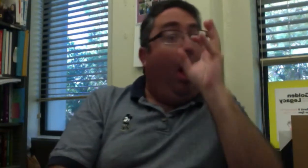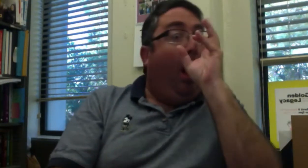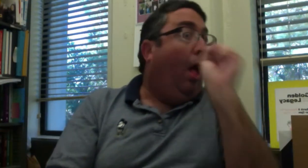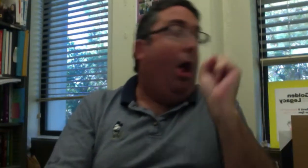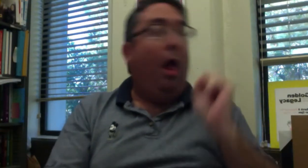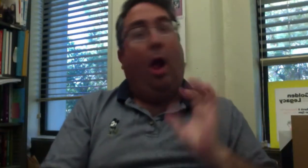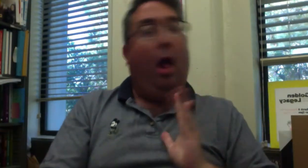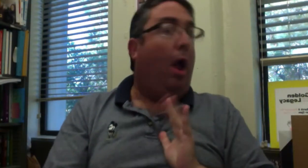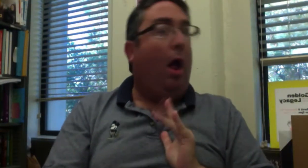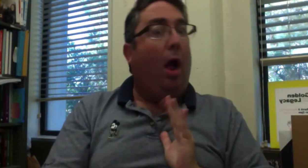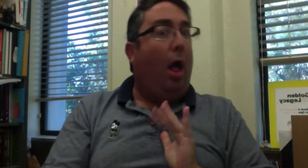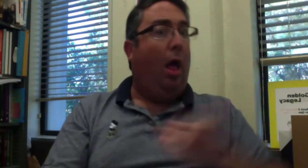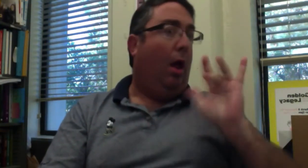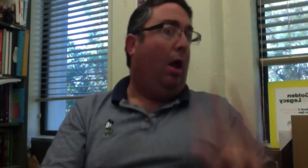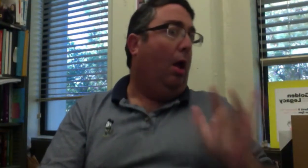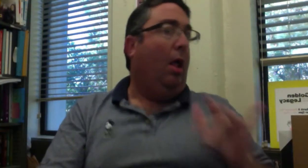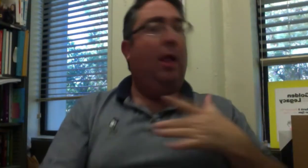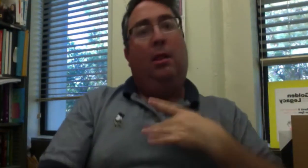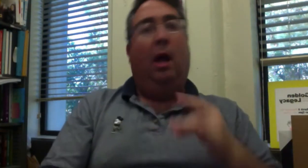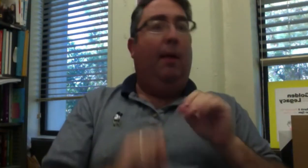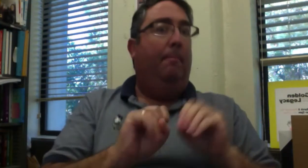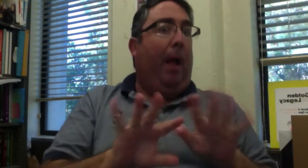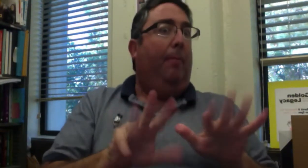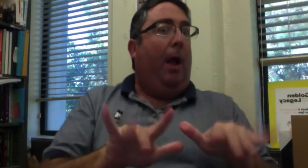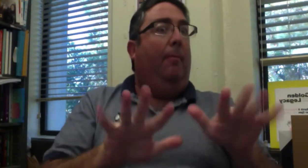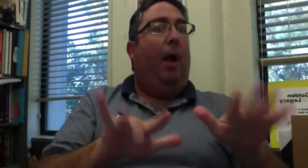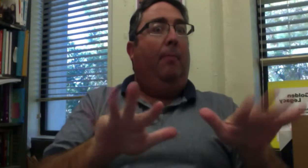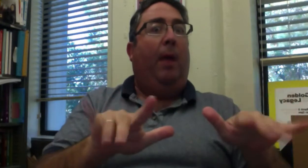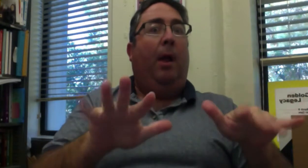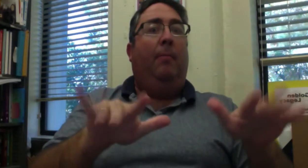Hearing people watch these Hearing people perform signed music and find it fascinating and "like" and share them so they go viral.